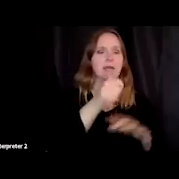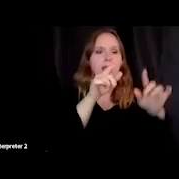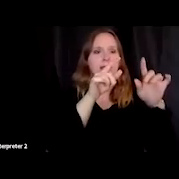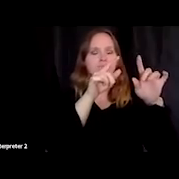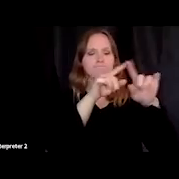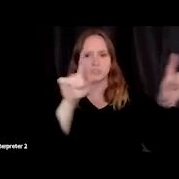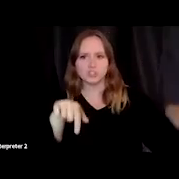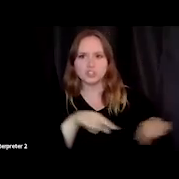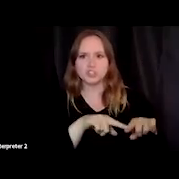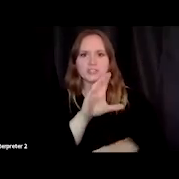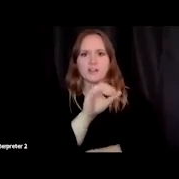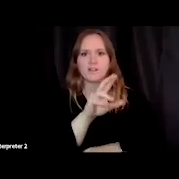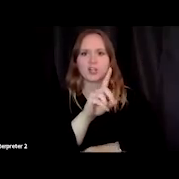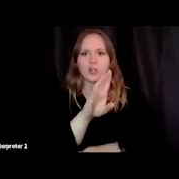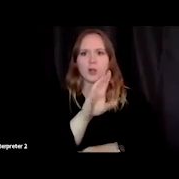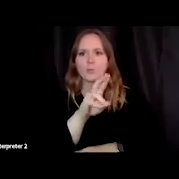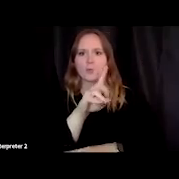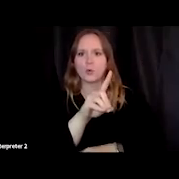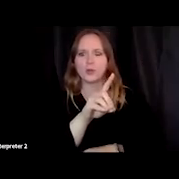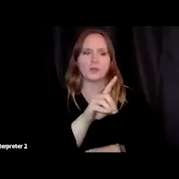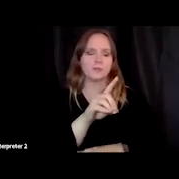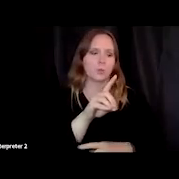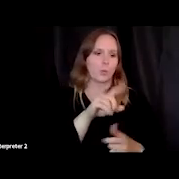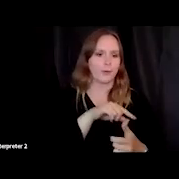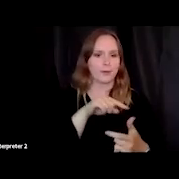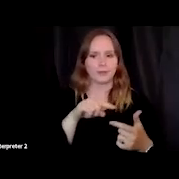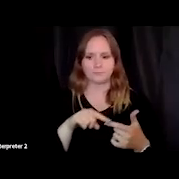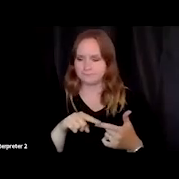an abandoned key chain on the side of the road.